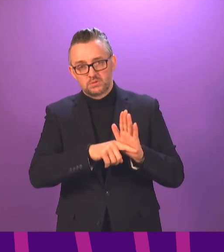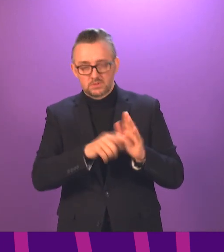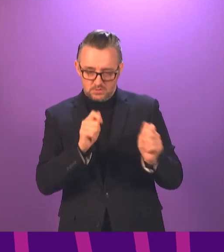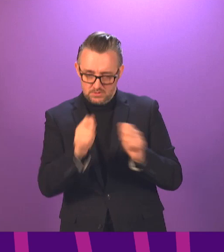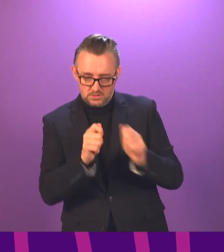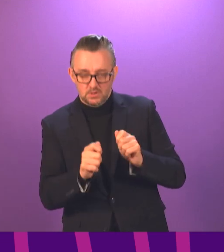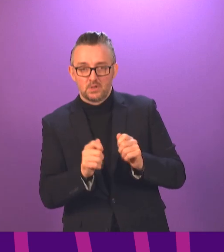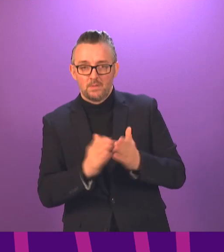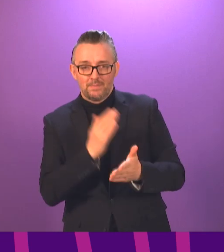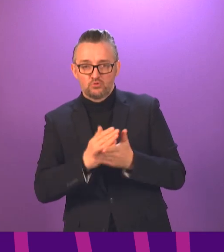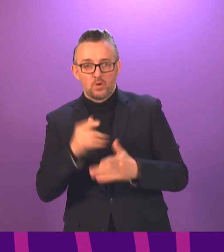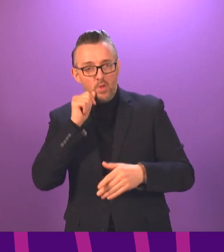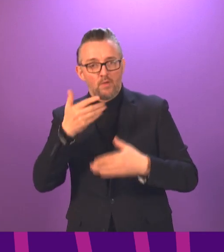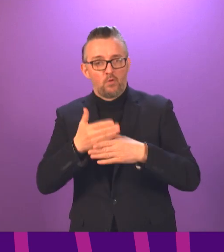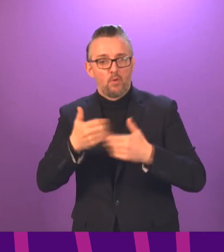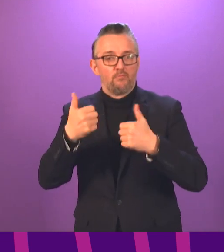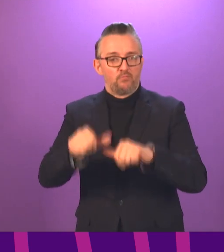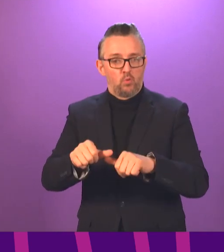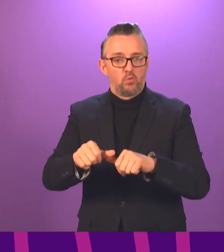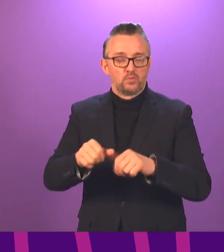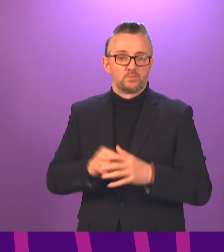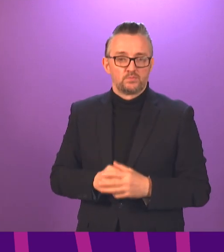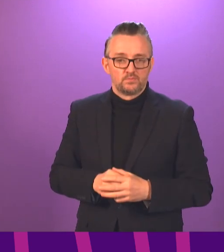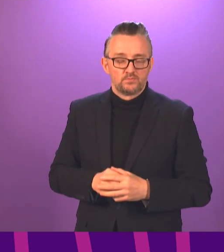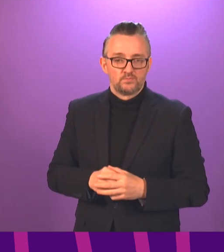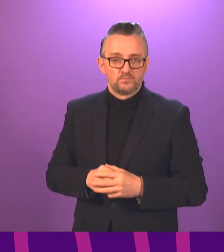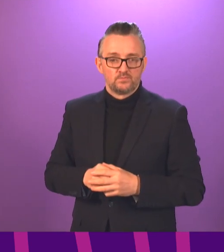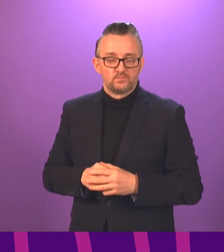on more general planning throughout the process that we have gone through over recent months.